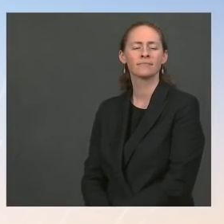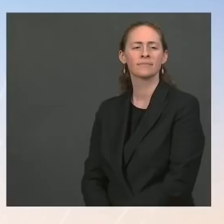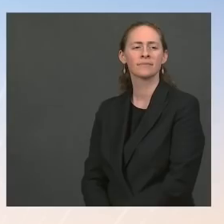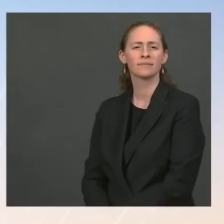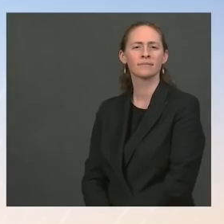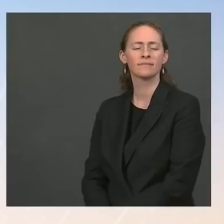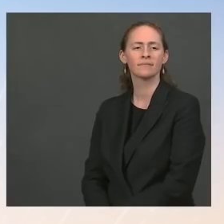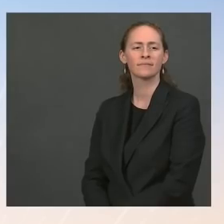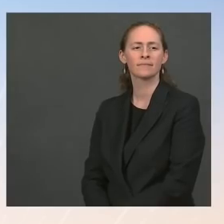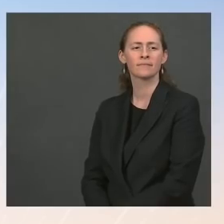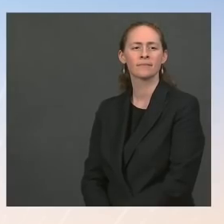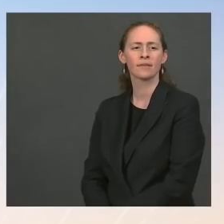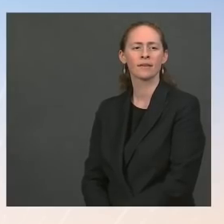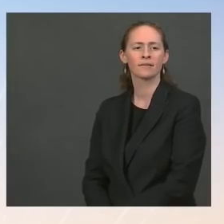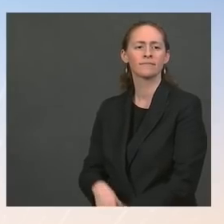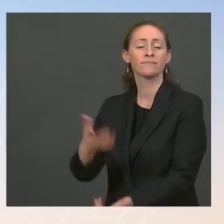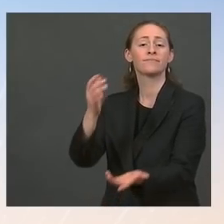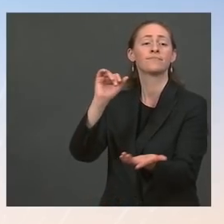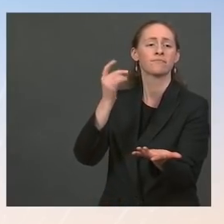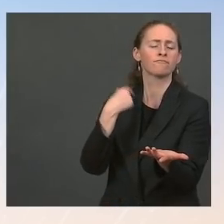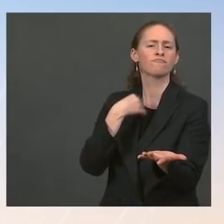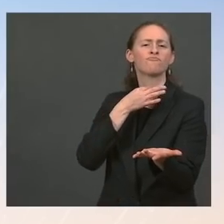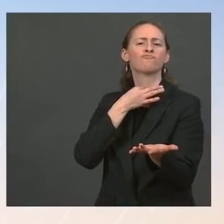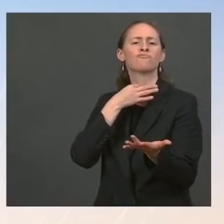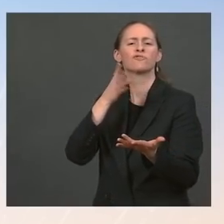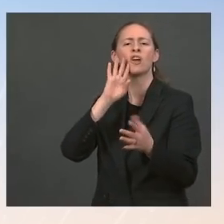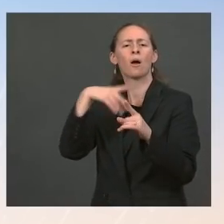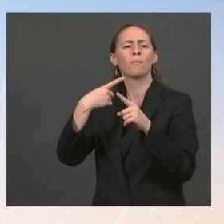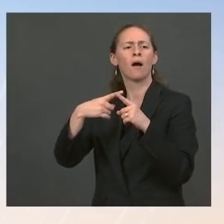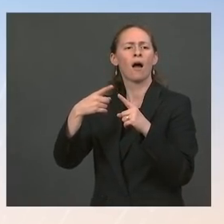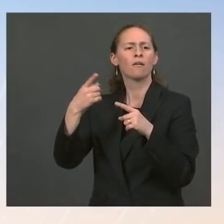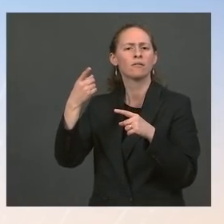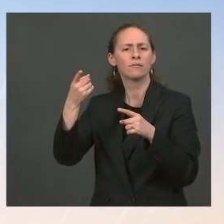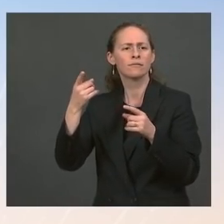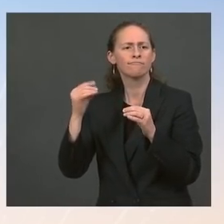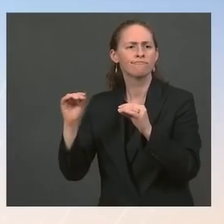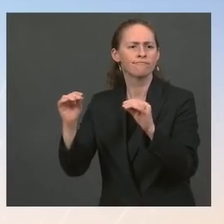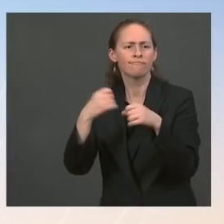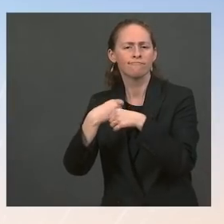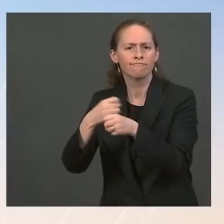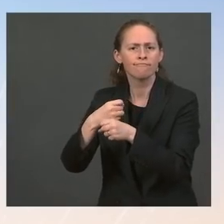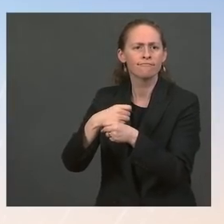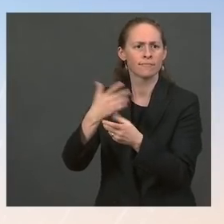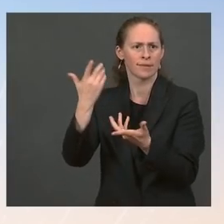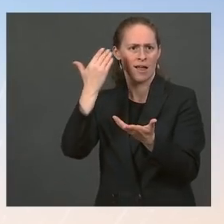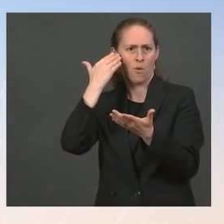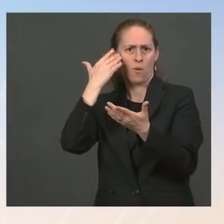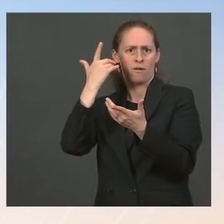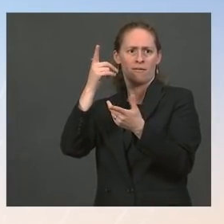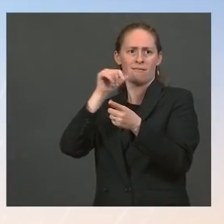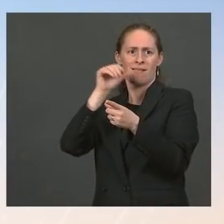I know that you're not a member of OPEC, but we also know -- Ms. Psaki: Not me personally and not the United States. Neither one. The Press: Either.